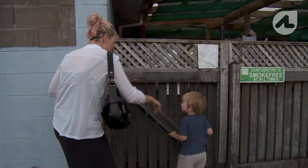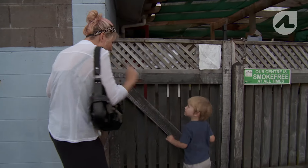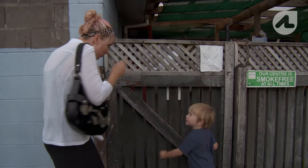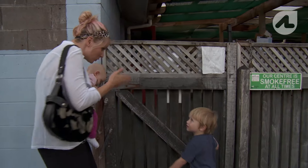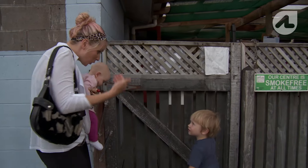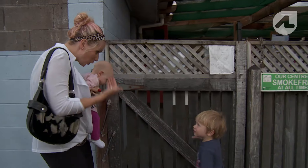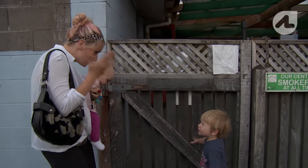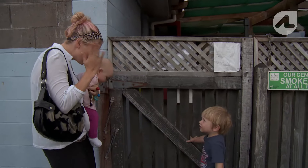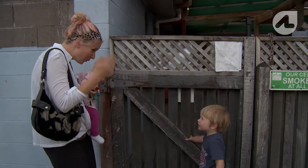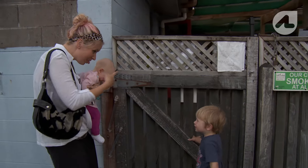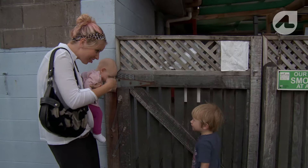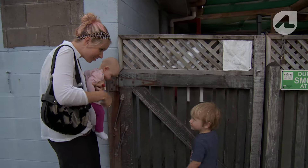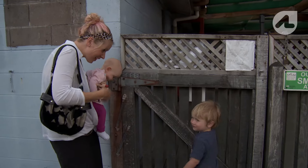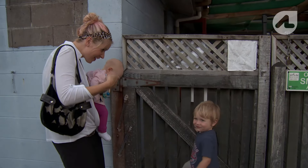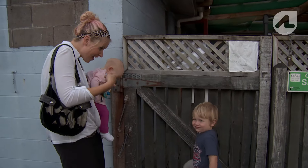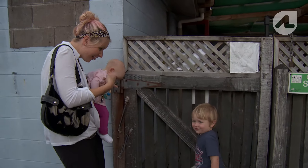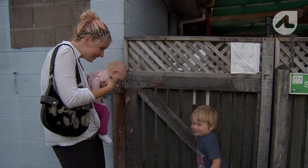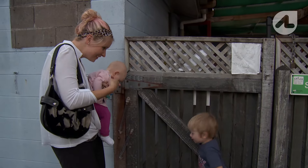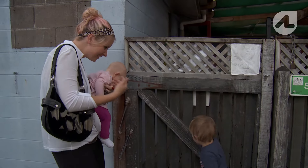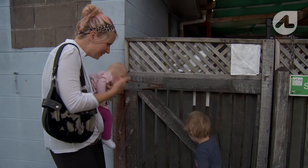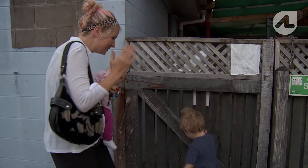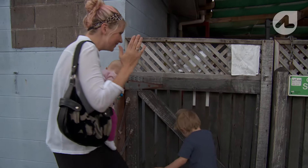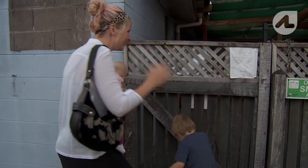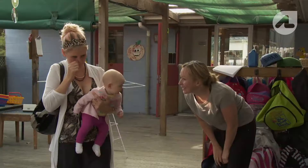So you're going to a new school - Kelston.